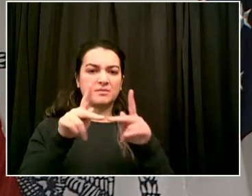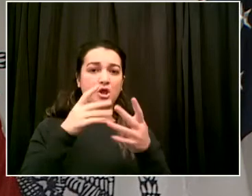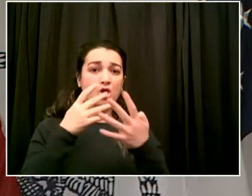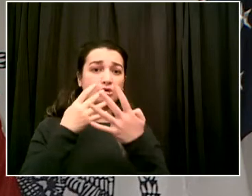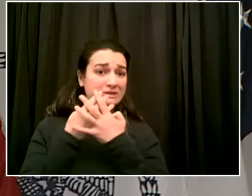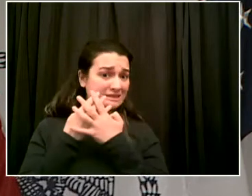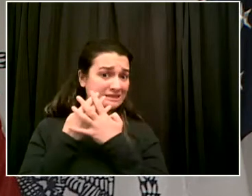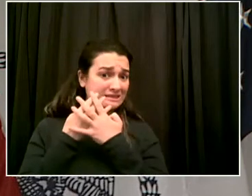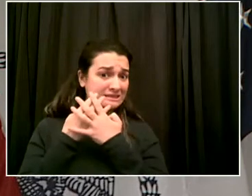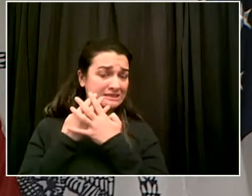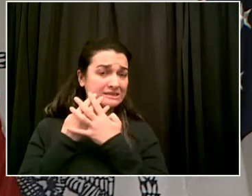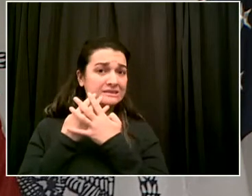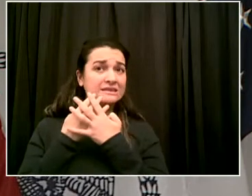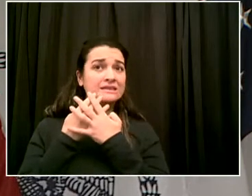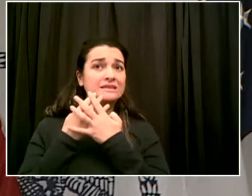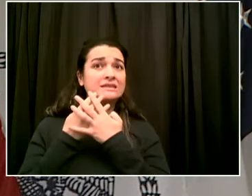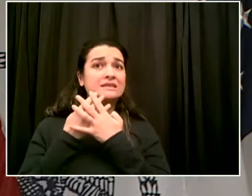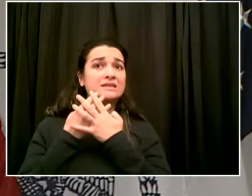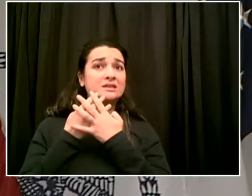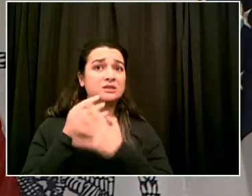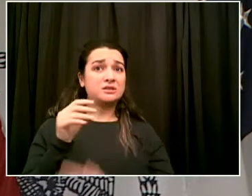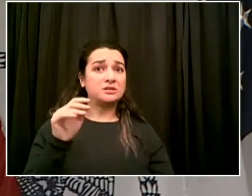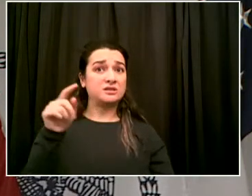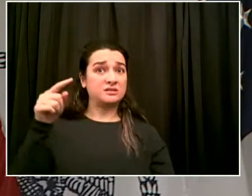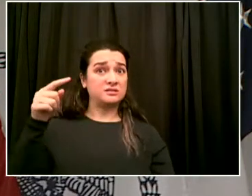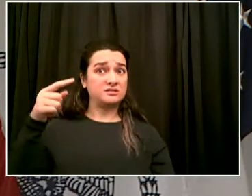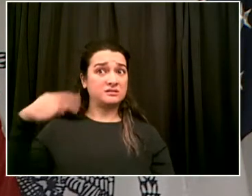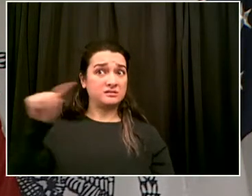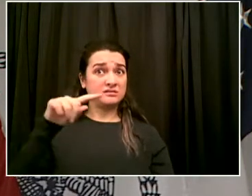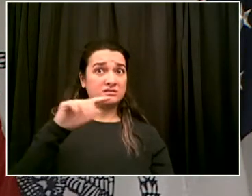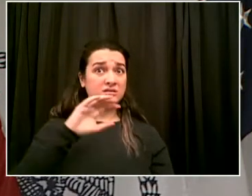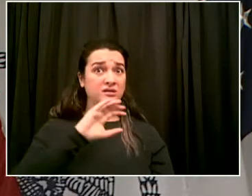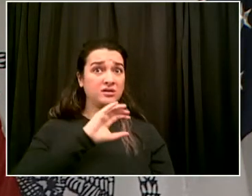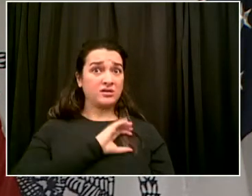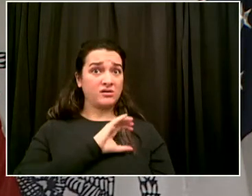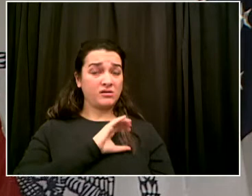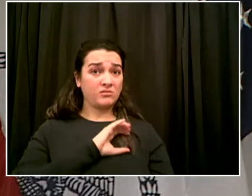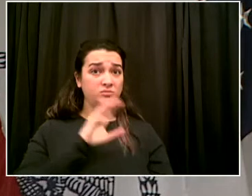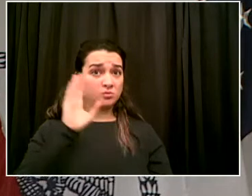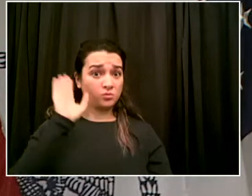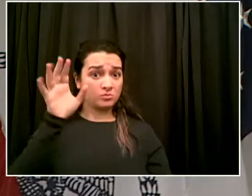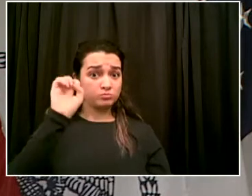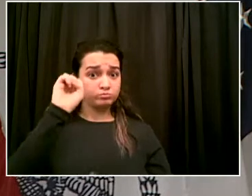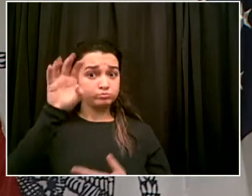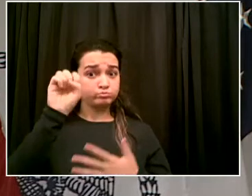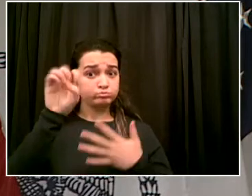RAREEST LALAT S NINIHGT NEAR CITY HALL MORE THAN JUST LEGAL BOILERPLATE.